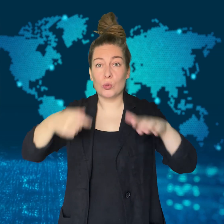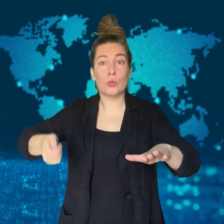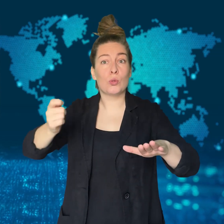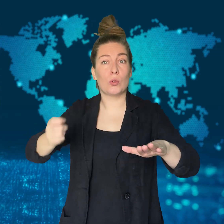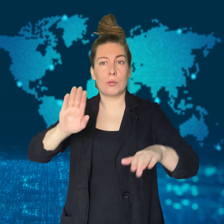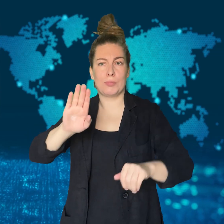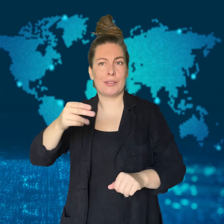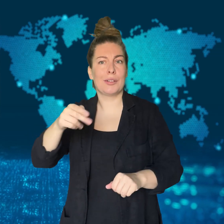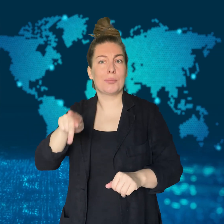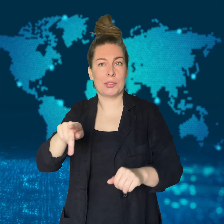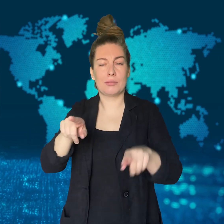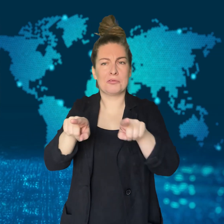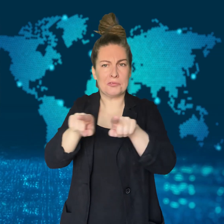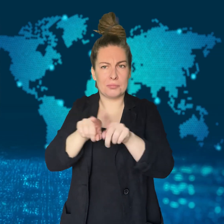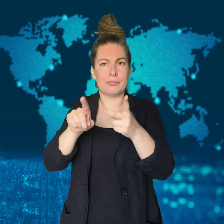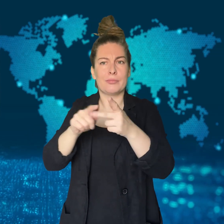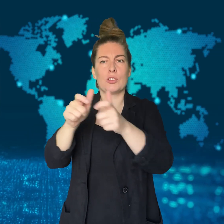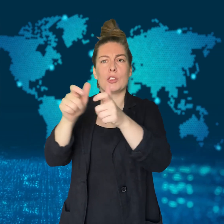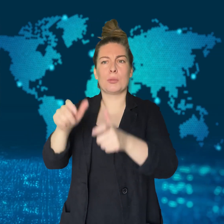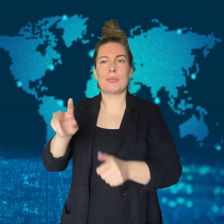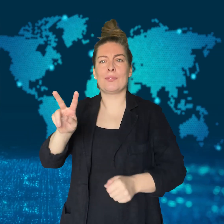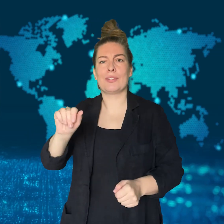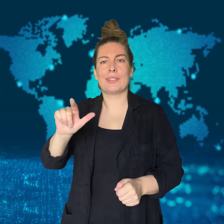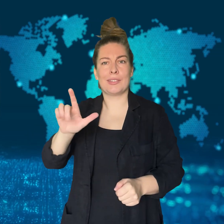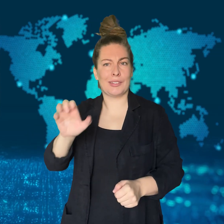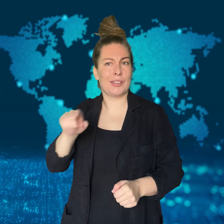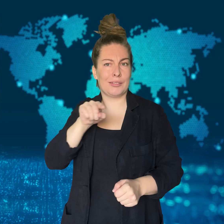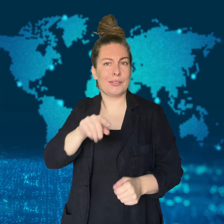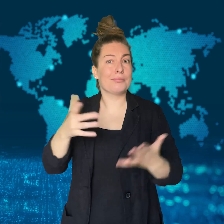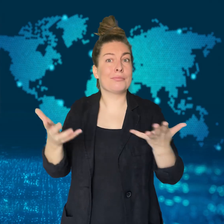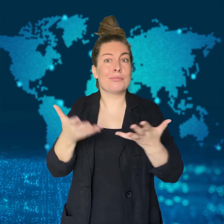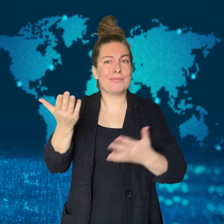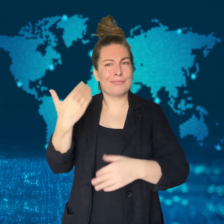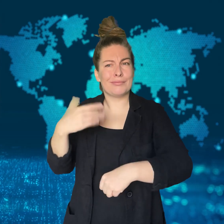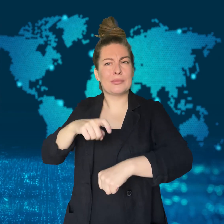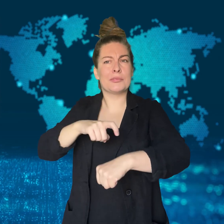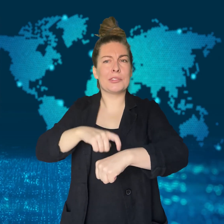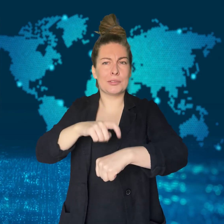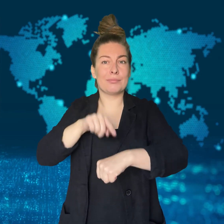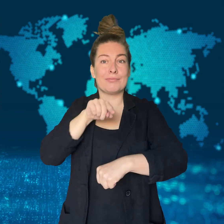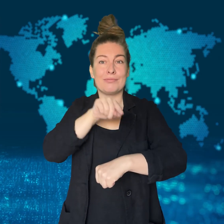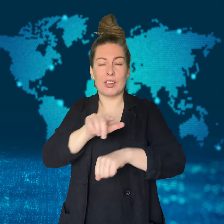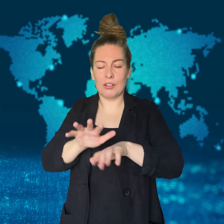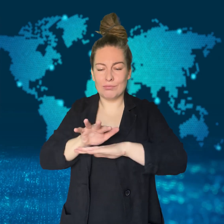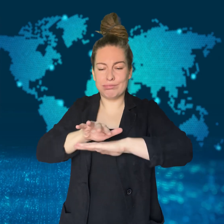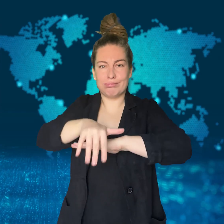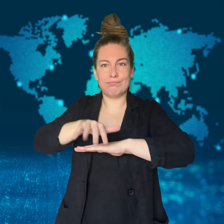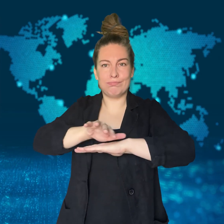That number includes individuals, businesses, churches,